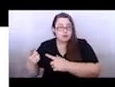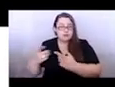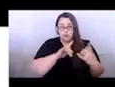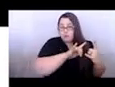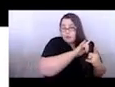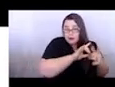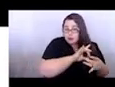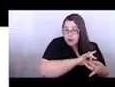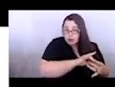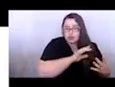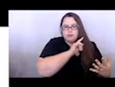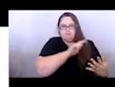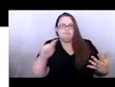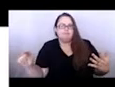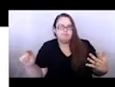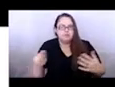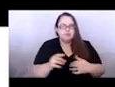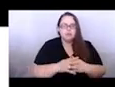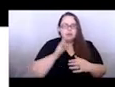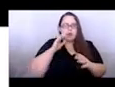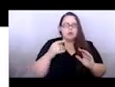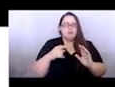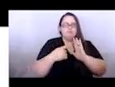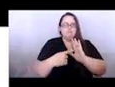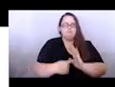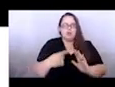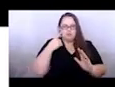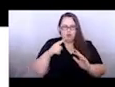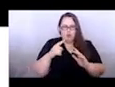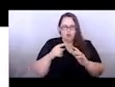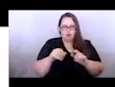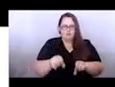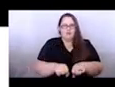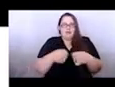So I would like to go over the examples of the violations of these six types of boundaries.